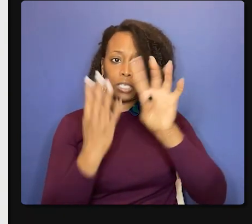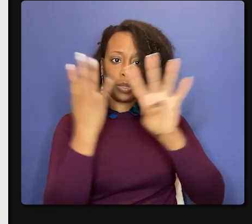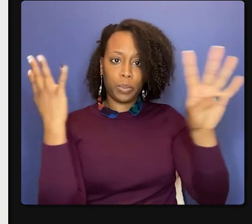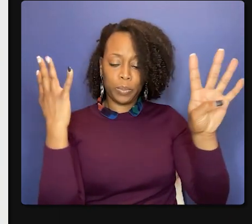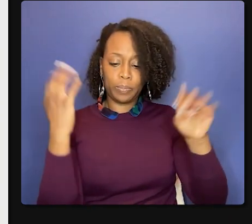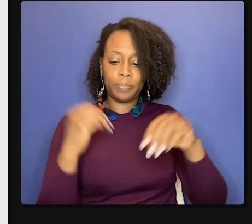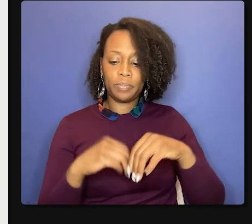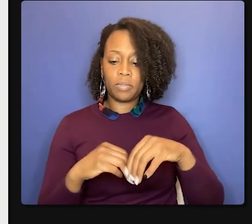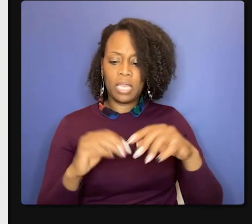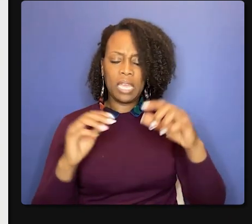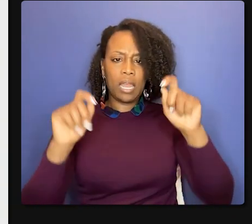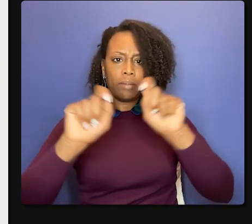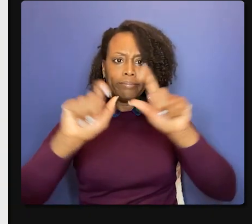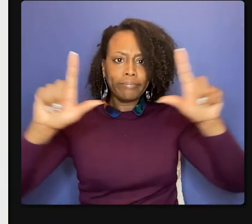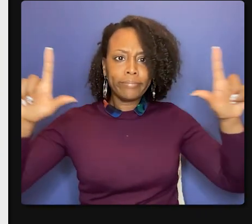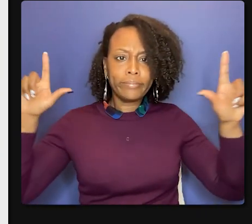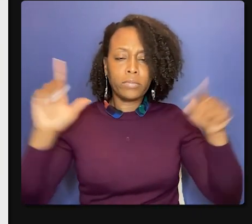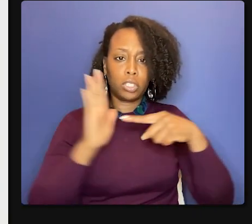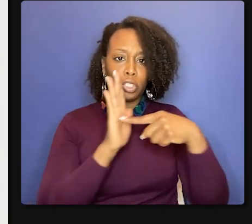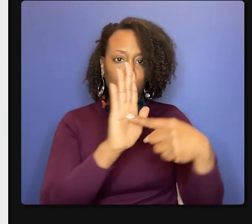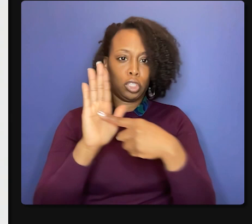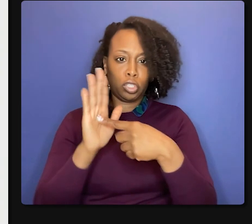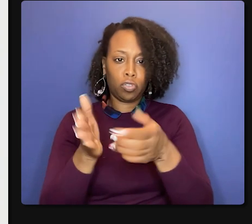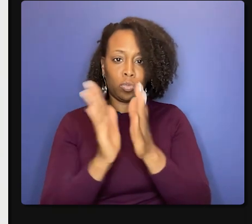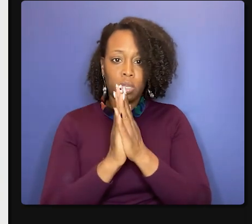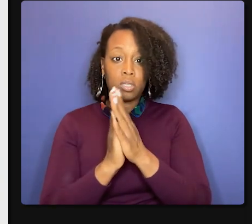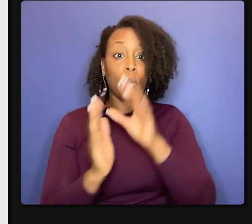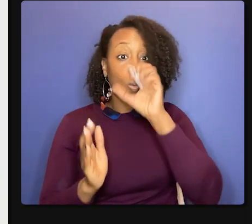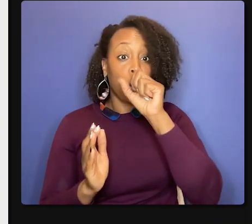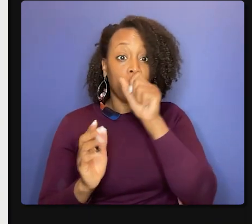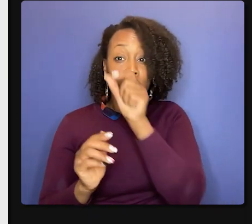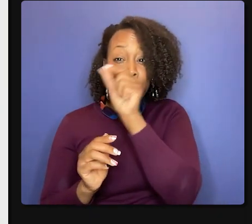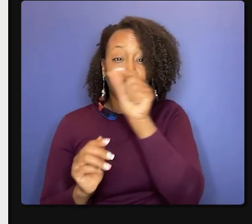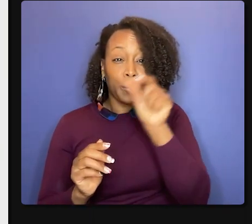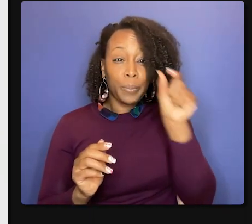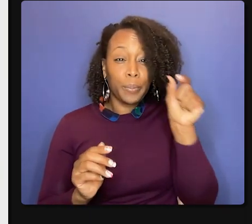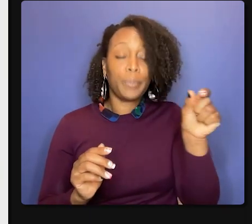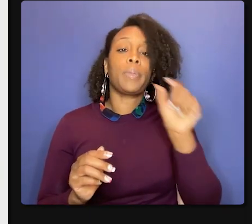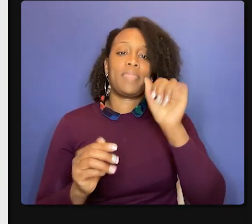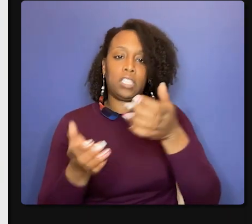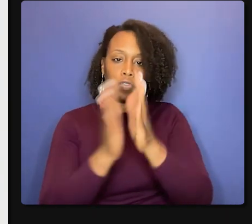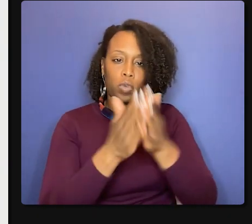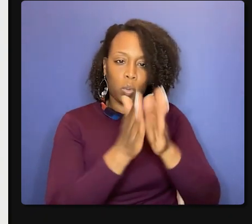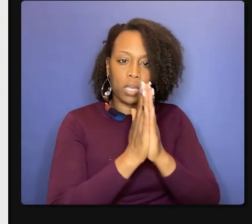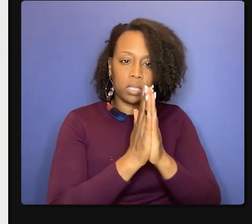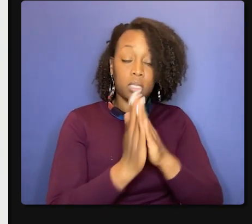And I zoomed in a portion of it to show these individual requests. The orange blocks, those are the requests.